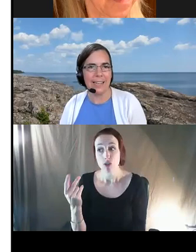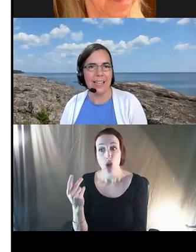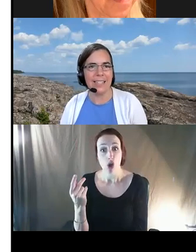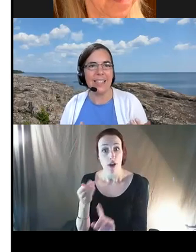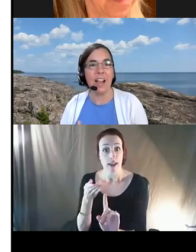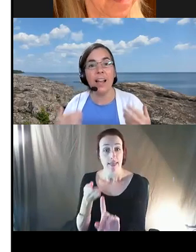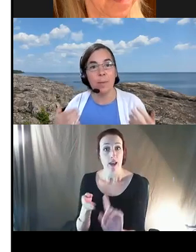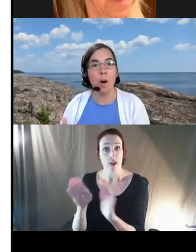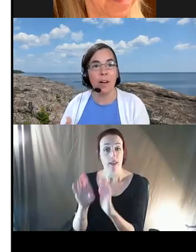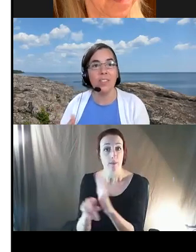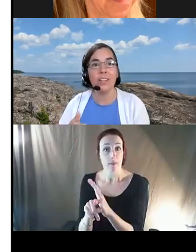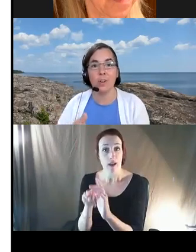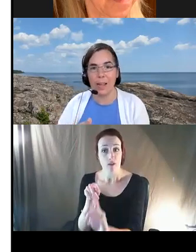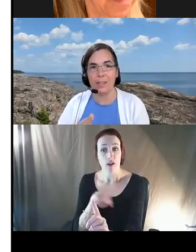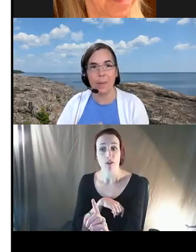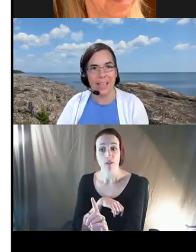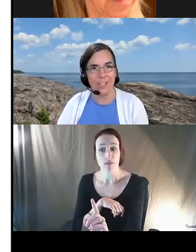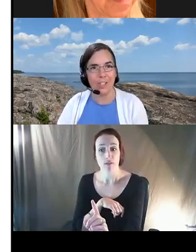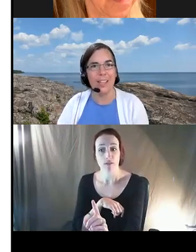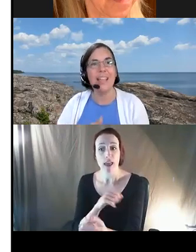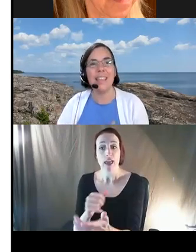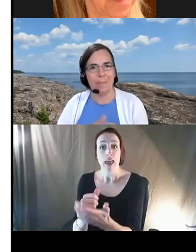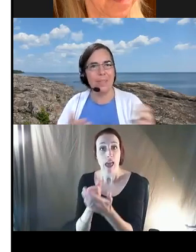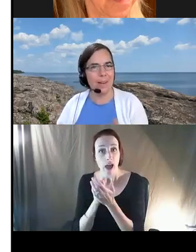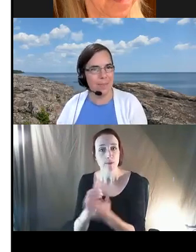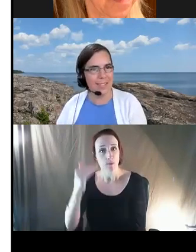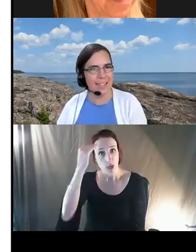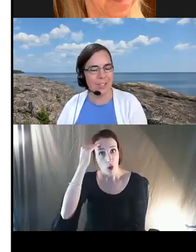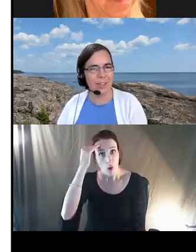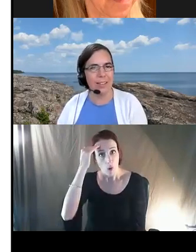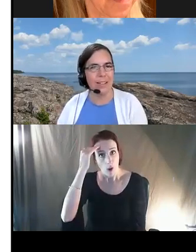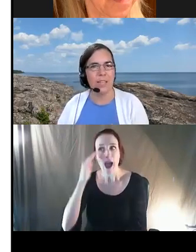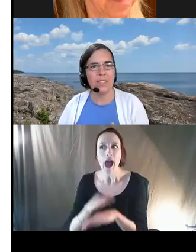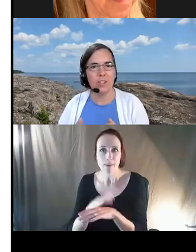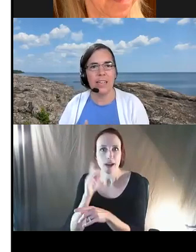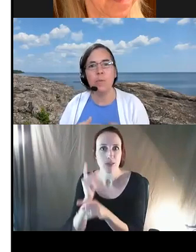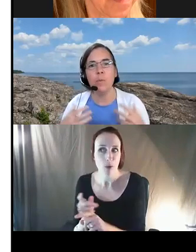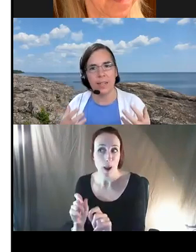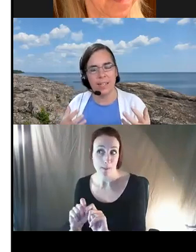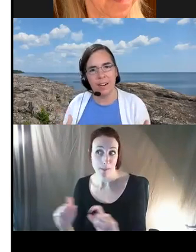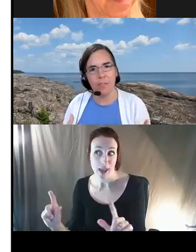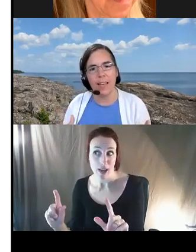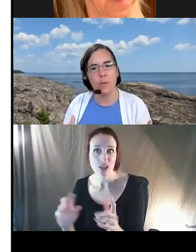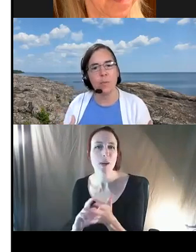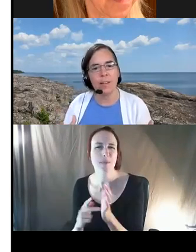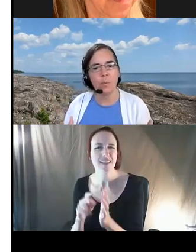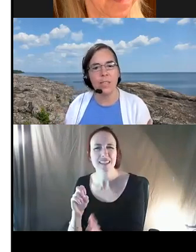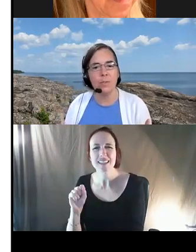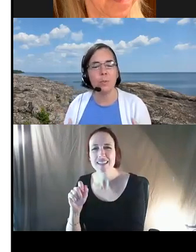recognize that I am on the correct page, that becomes essential. Today we want to clarify that whenever we use